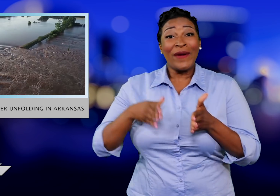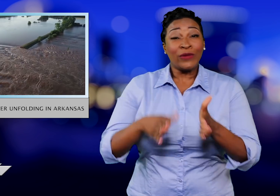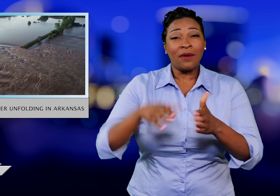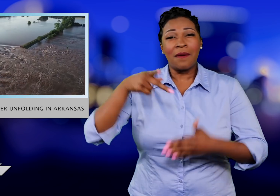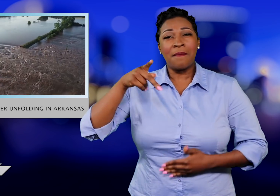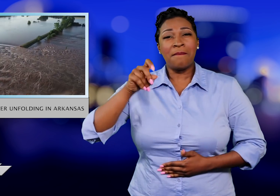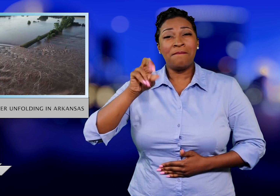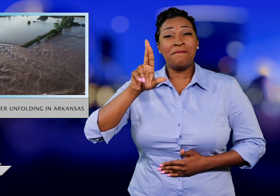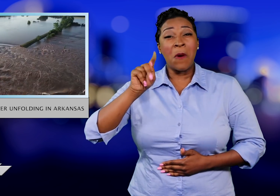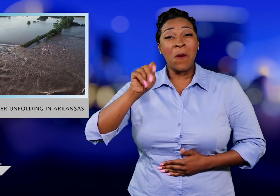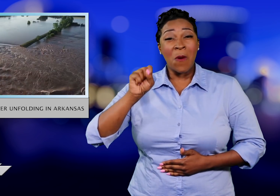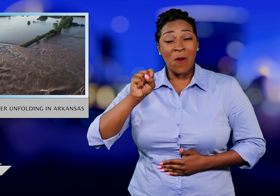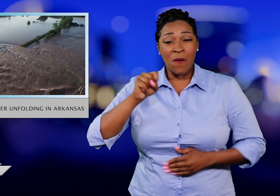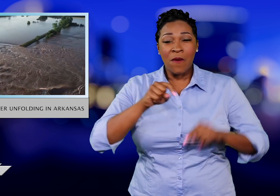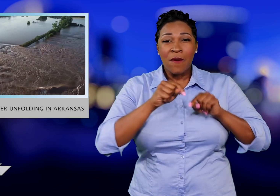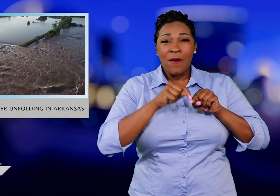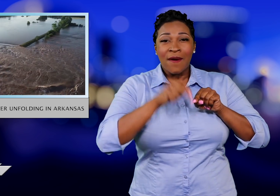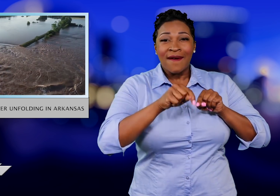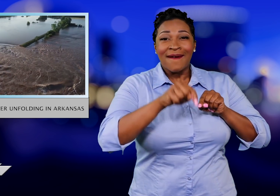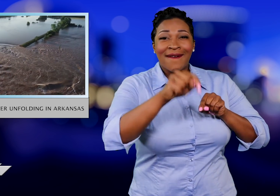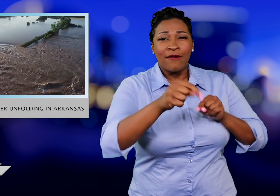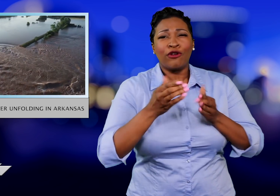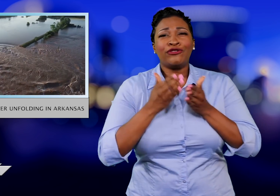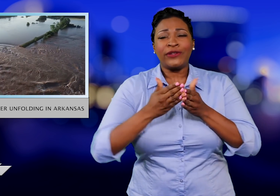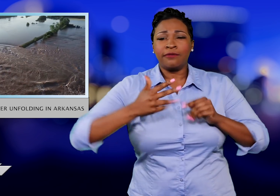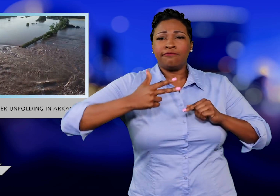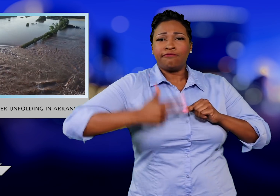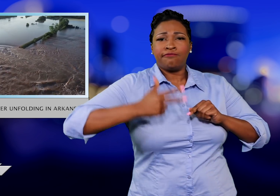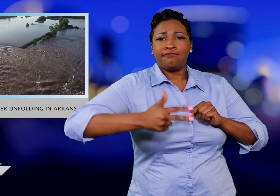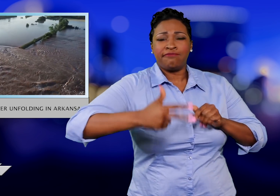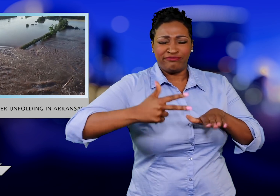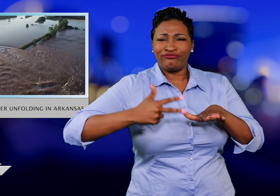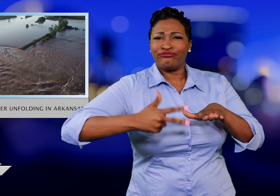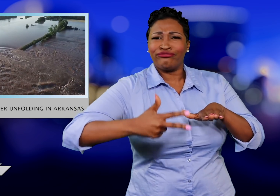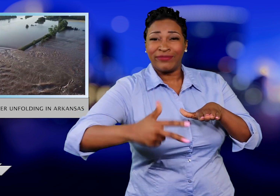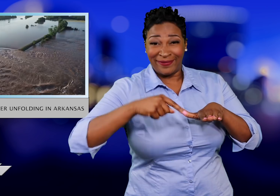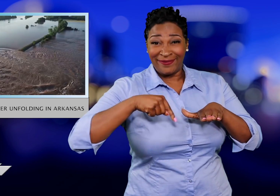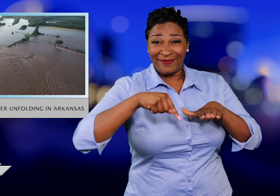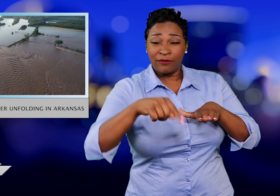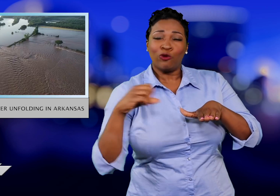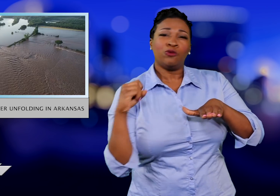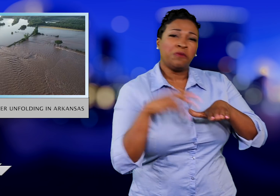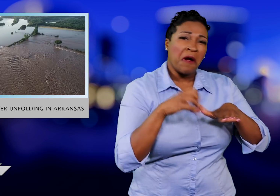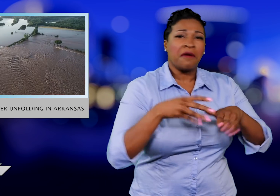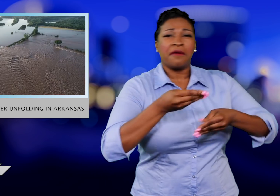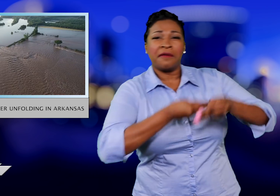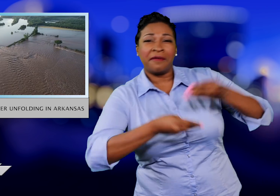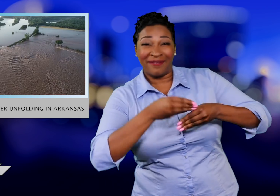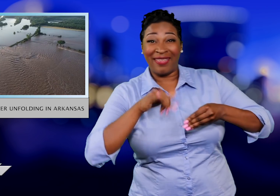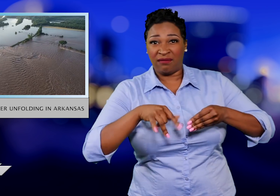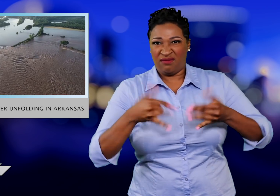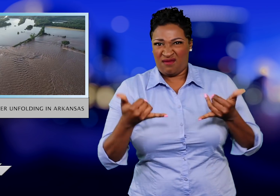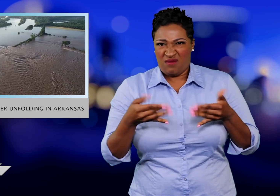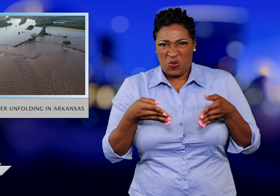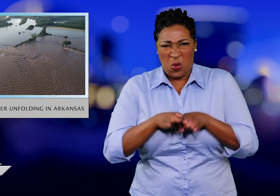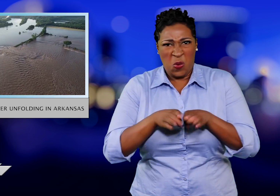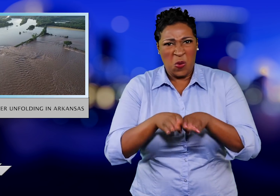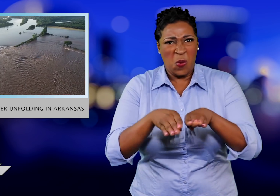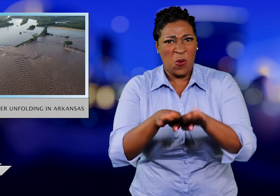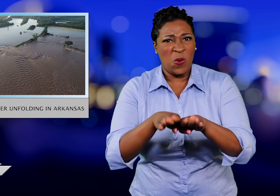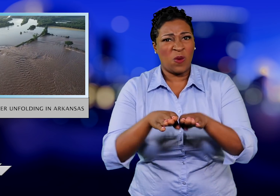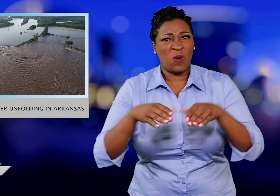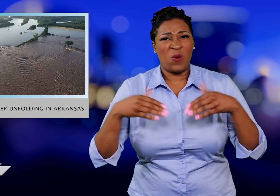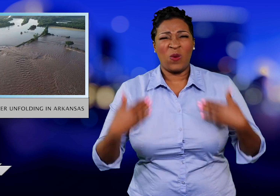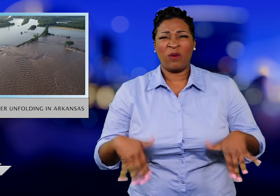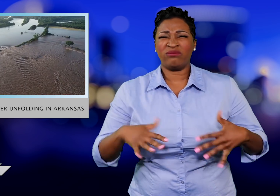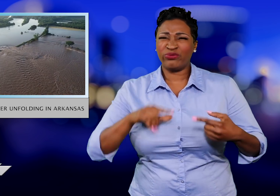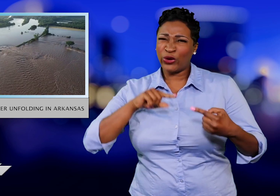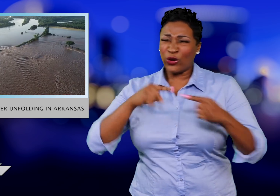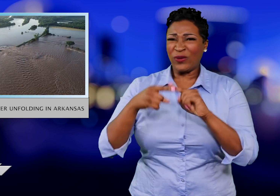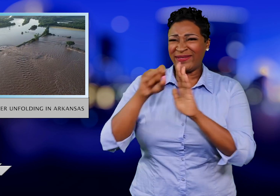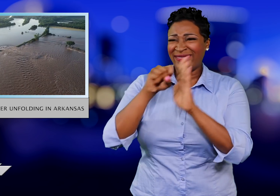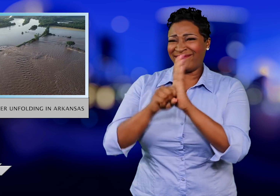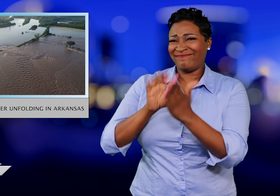Ports are now shut down along the swollen river, delivering a devastating blow to the